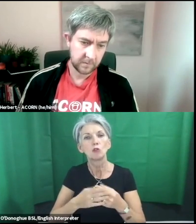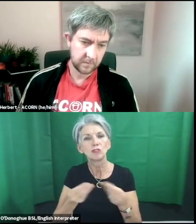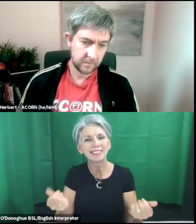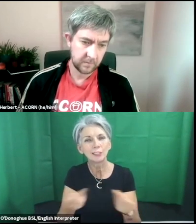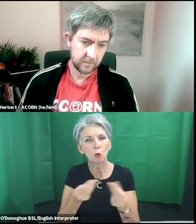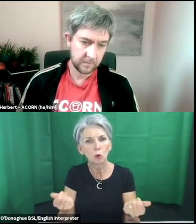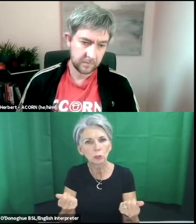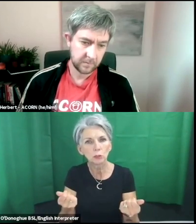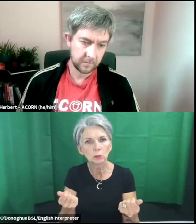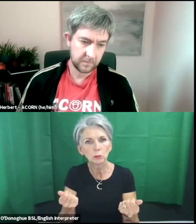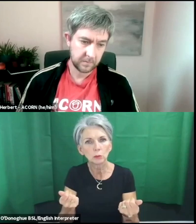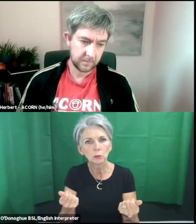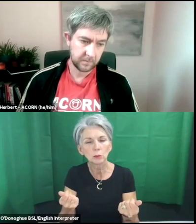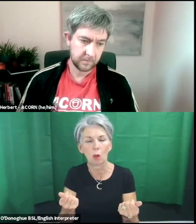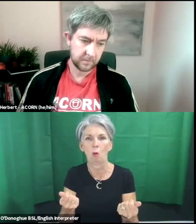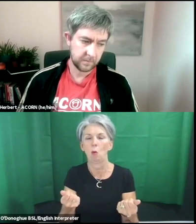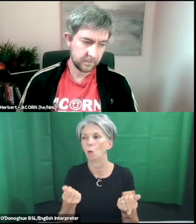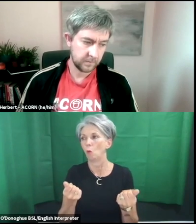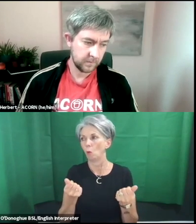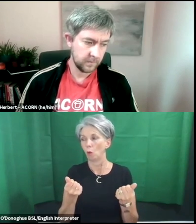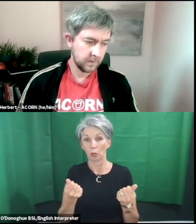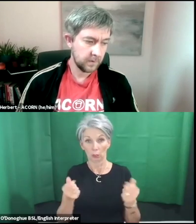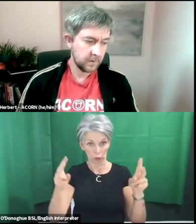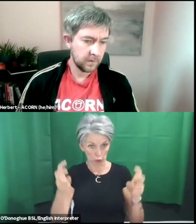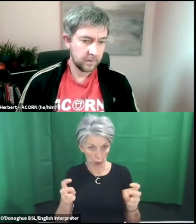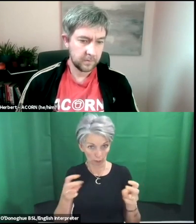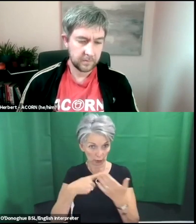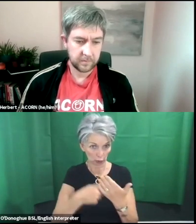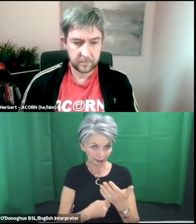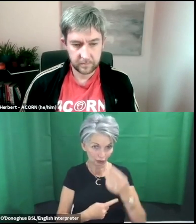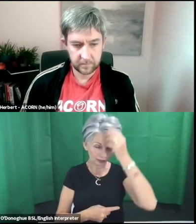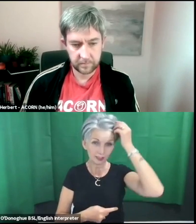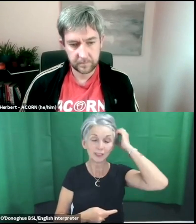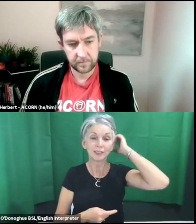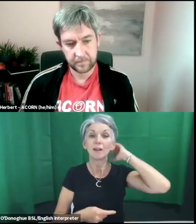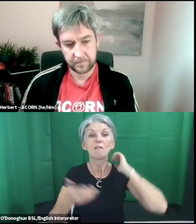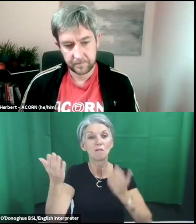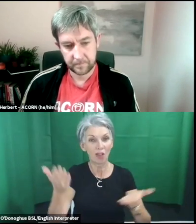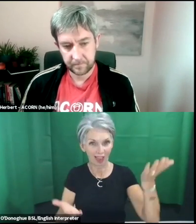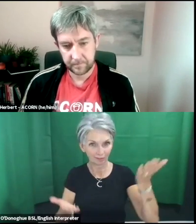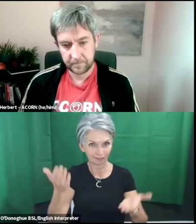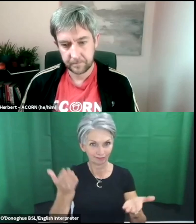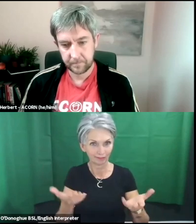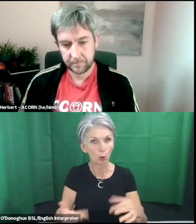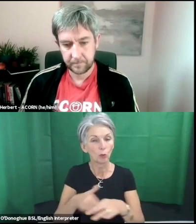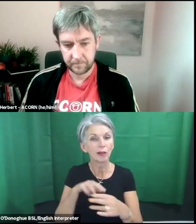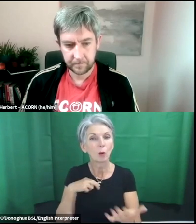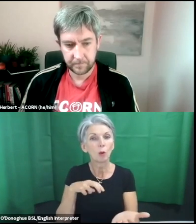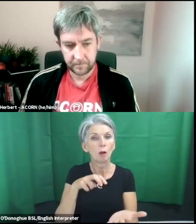So having terms and conditions that are more fair in our contracts, like: